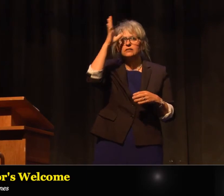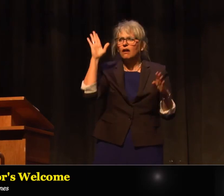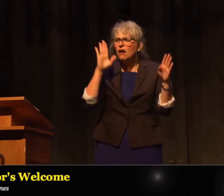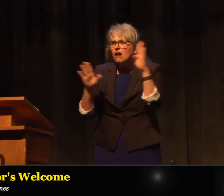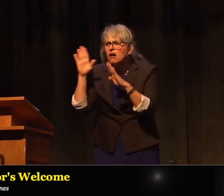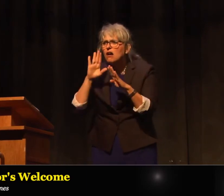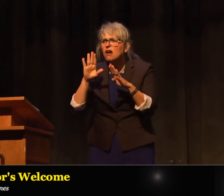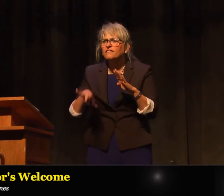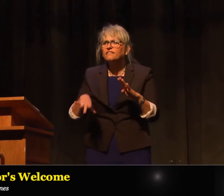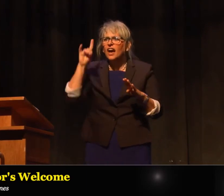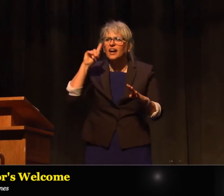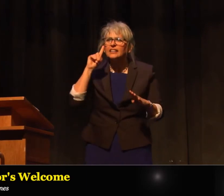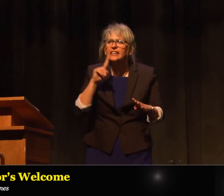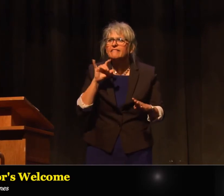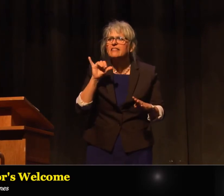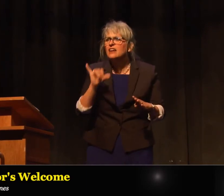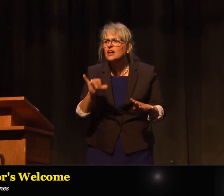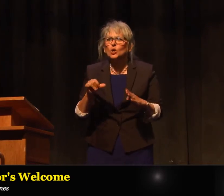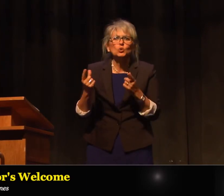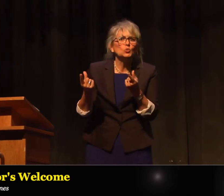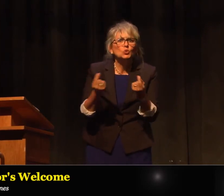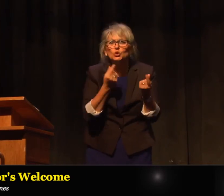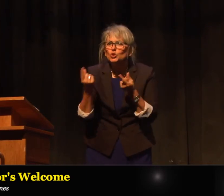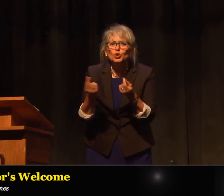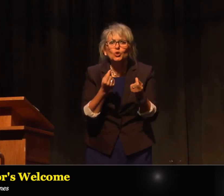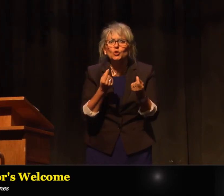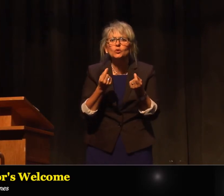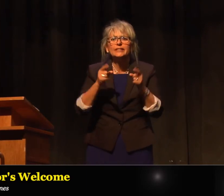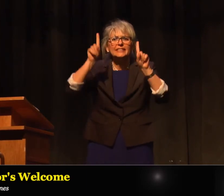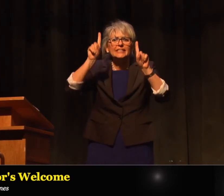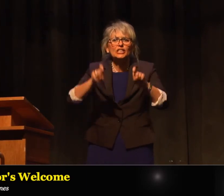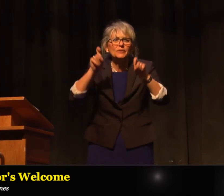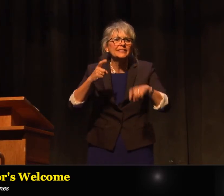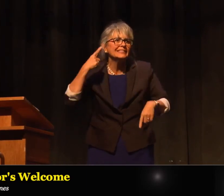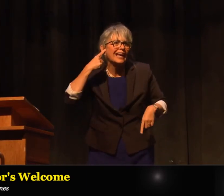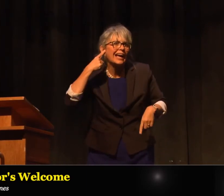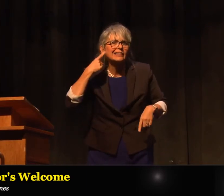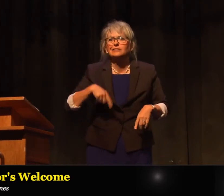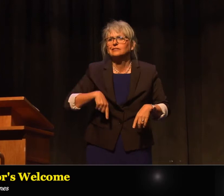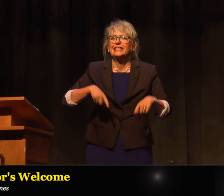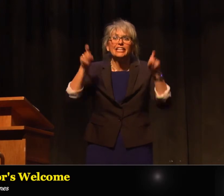Your parents, who worried finding you as a deaf child. What would they do?